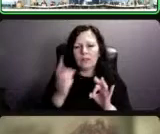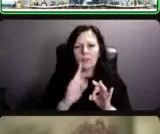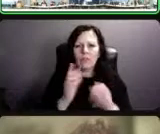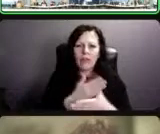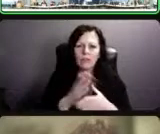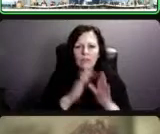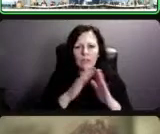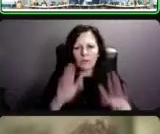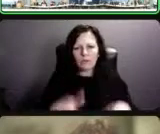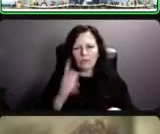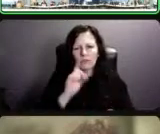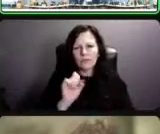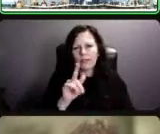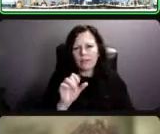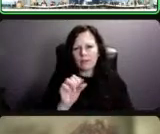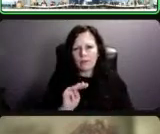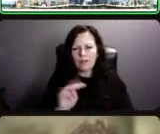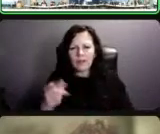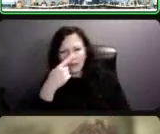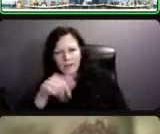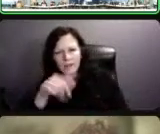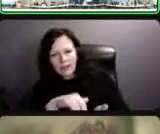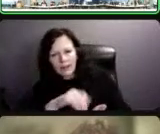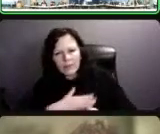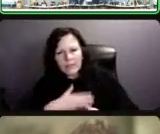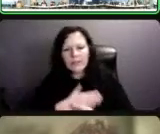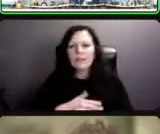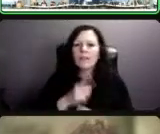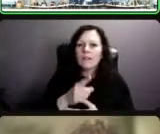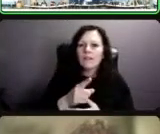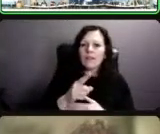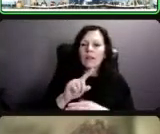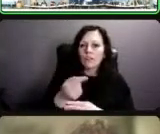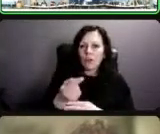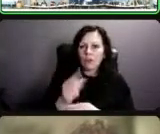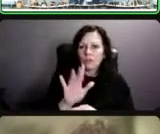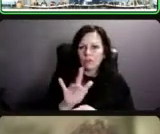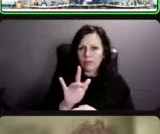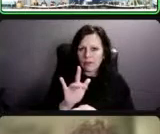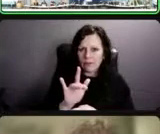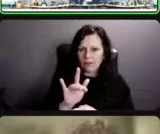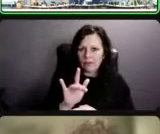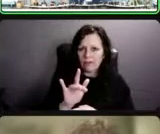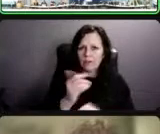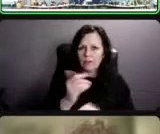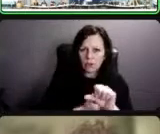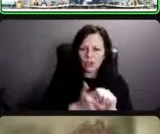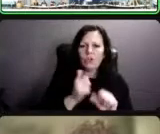50 DOLLARS FOR THE AVERAGE